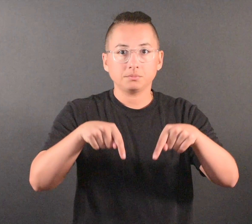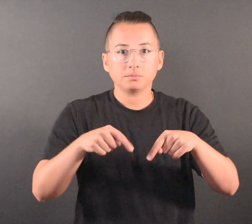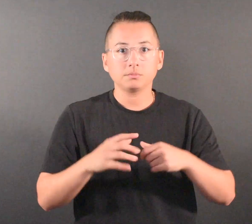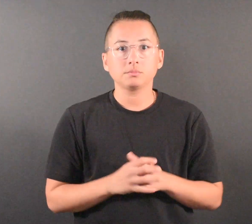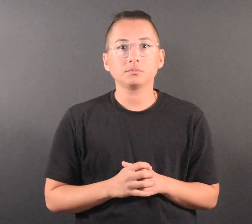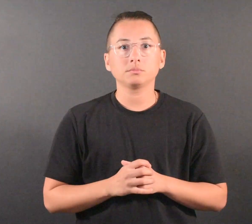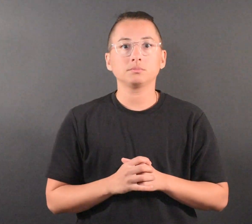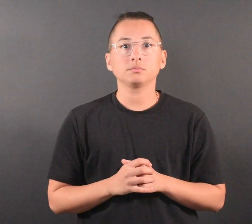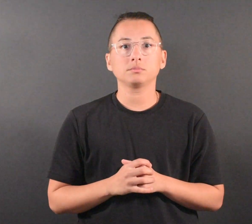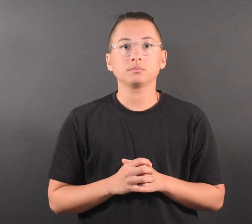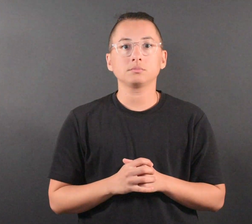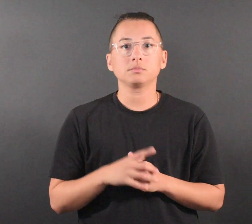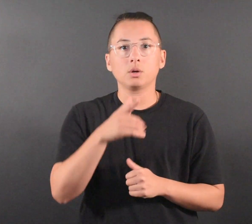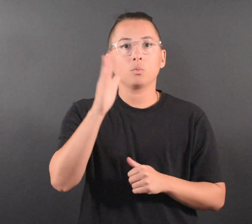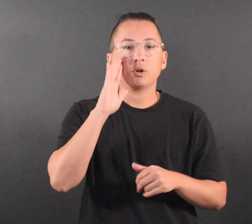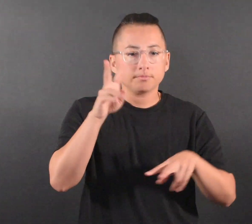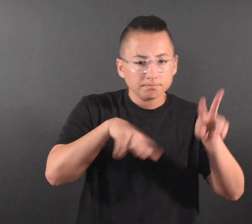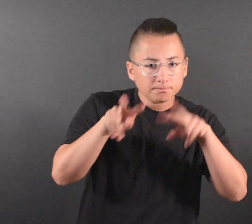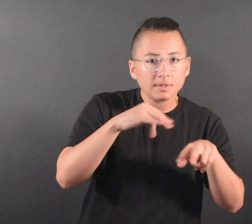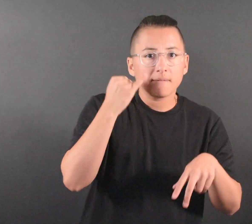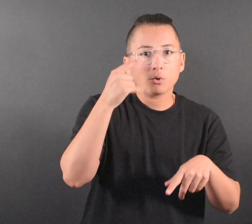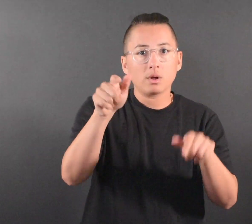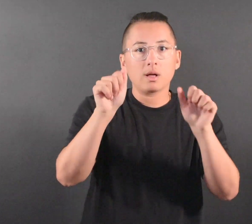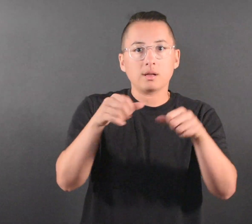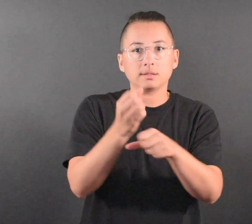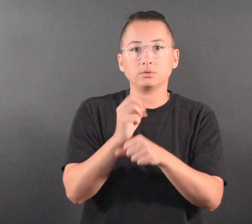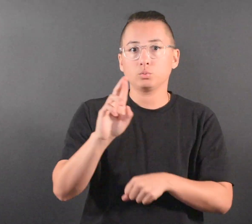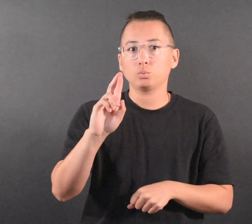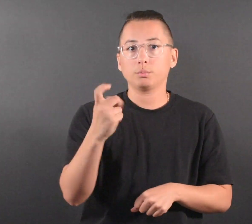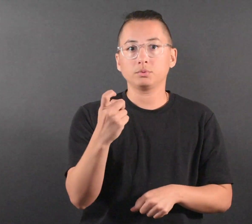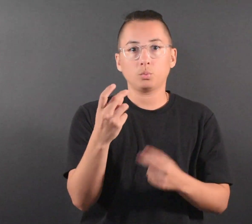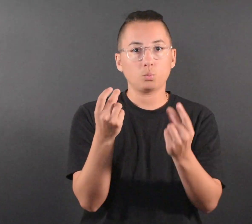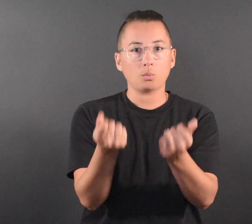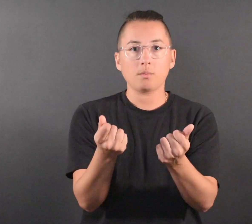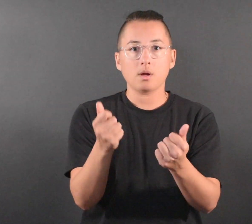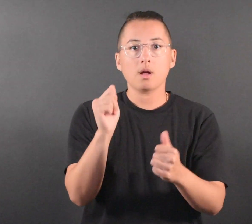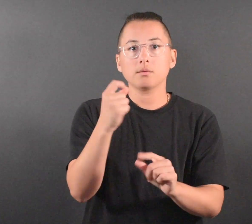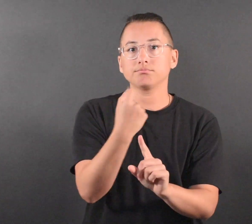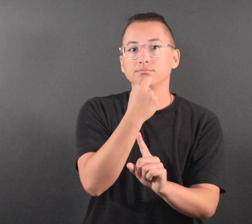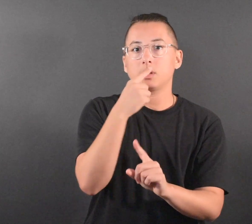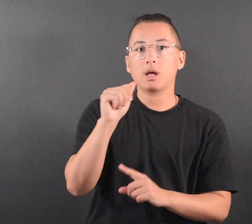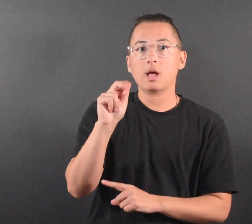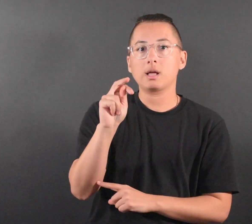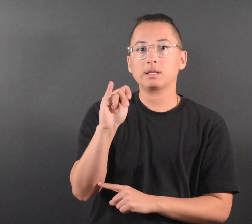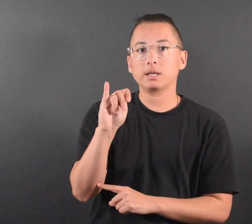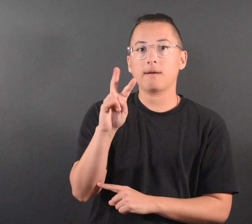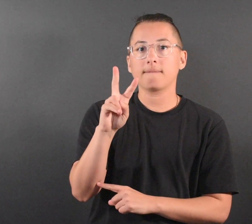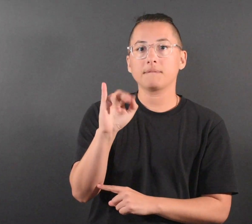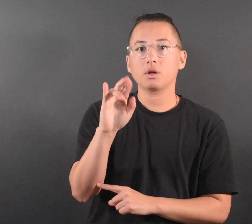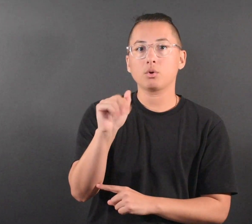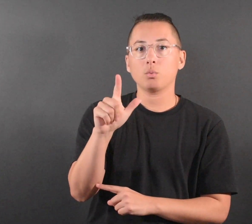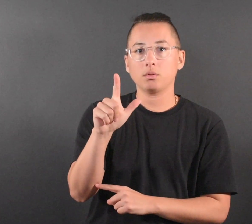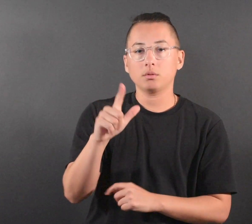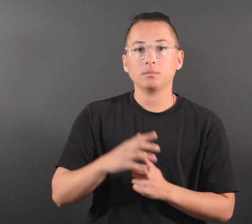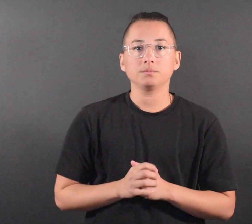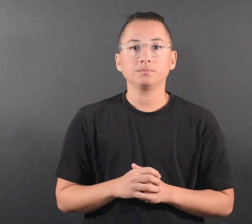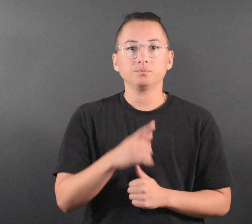provider will check if you are eligible to get a prescription for COVID-19 oral antiviral pills.